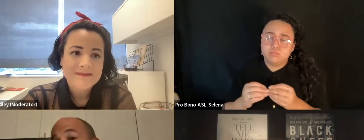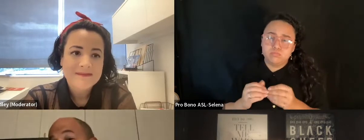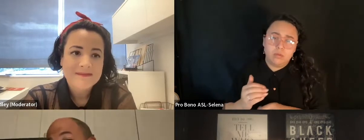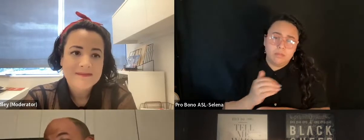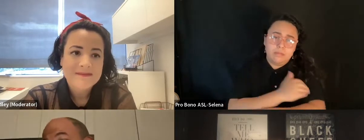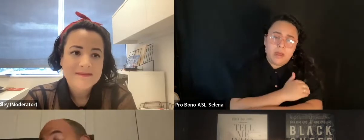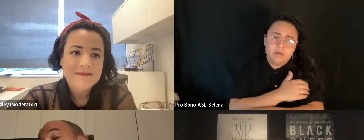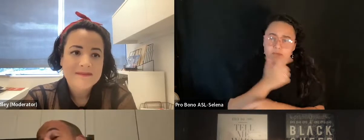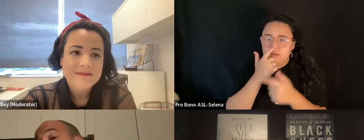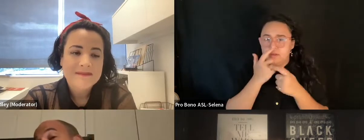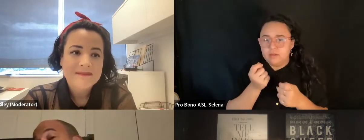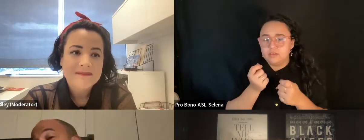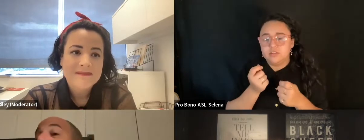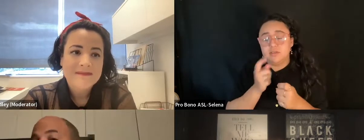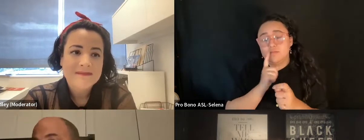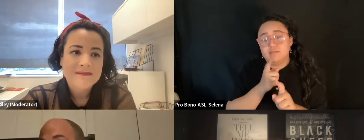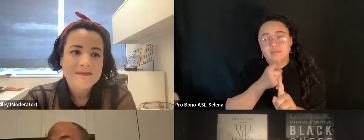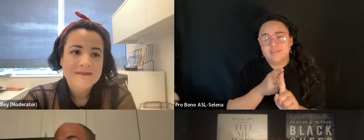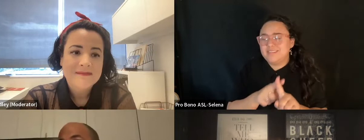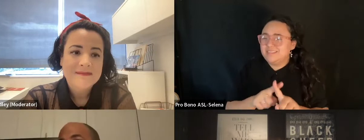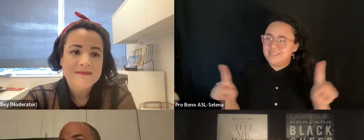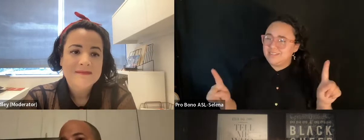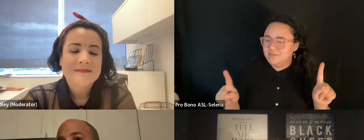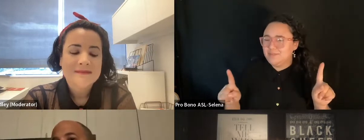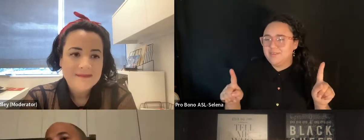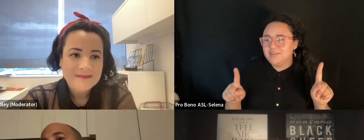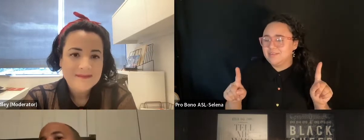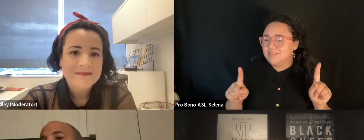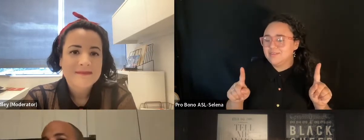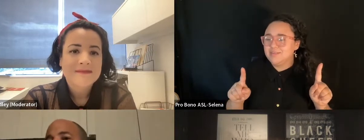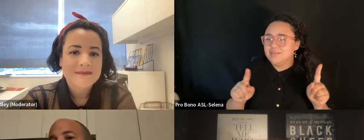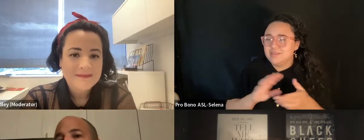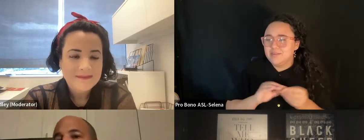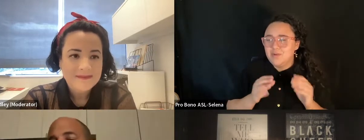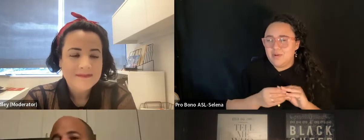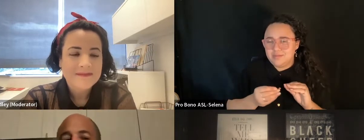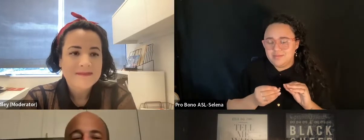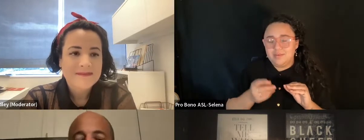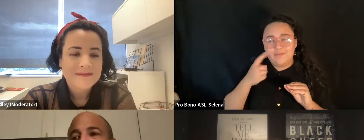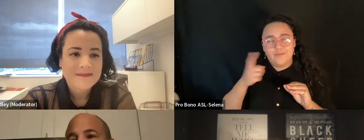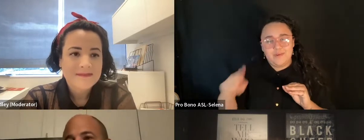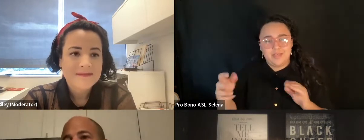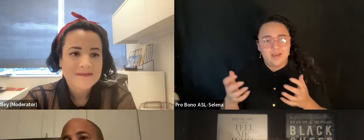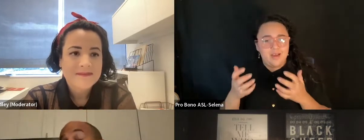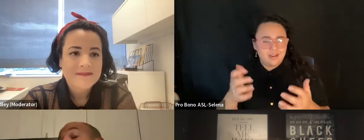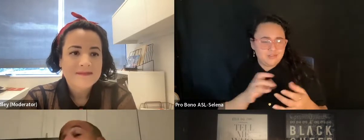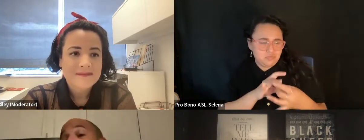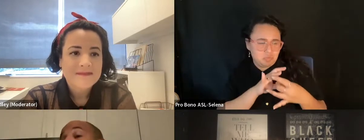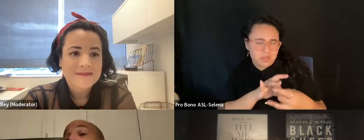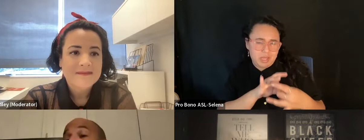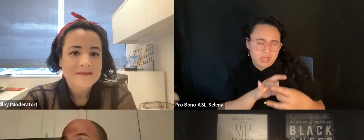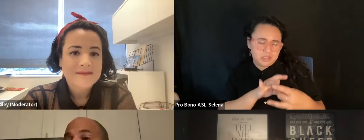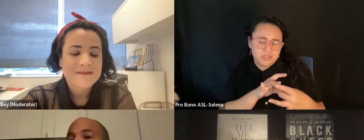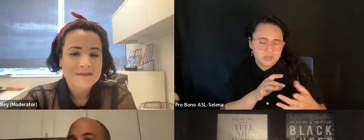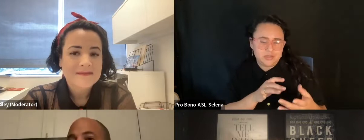could relate to this, to this story they heard so many times, heard or seen so many times before.